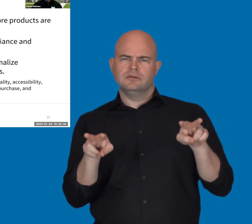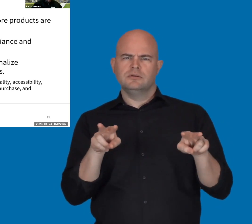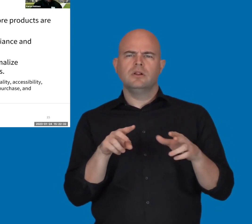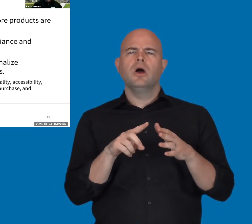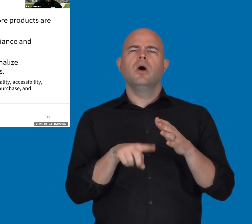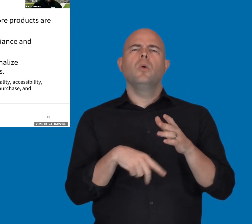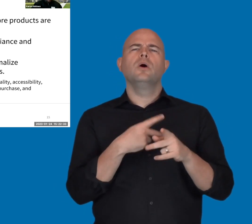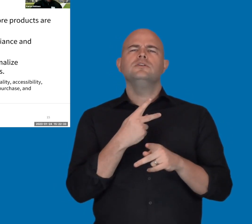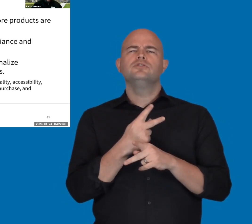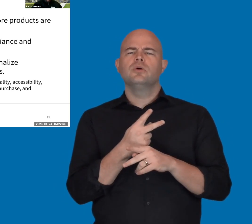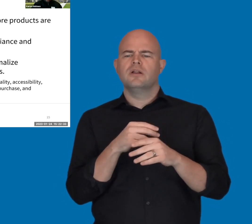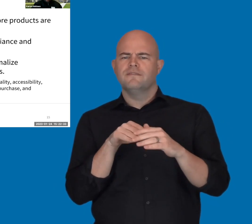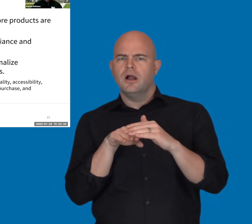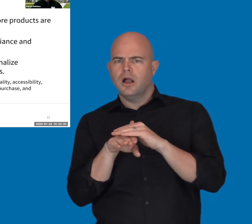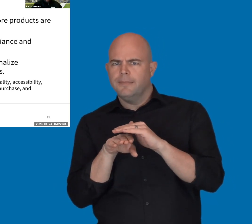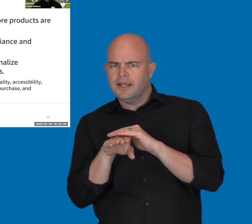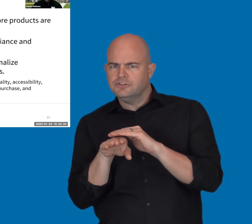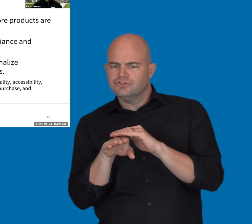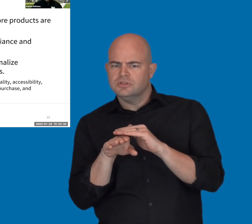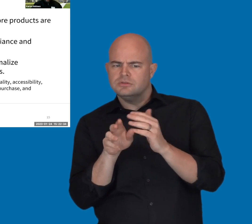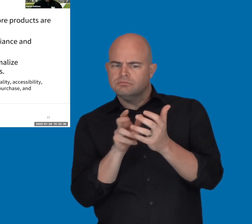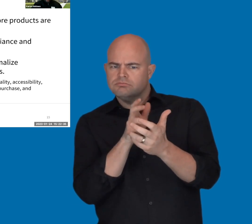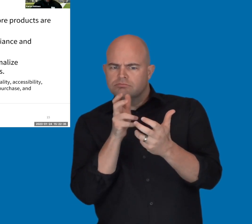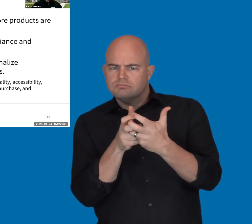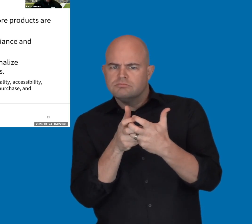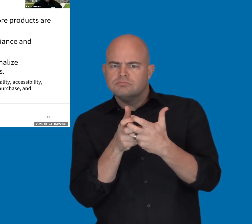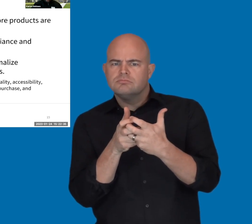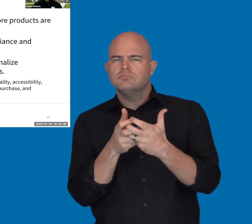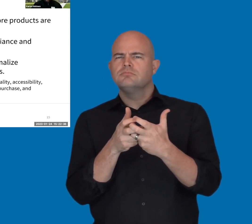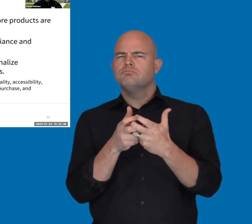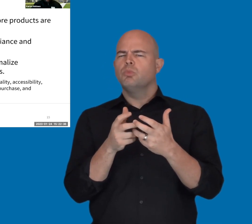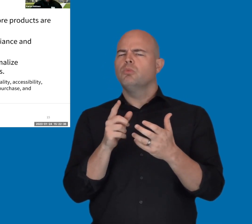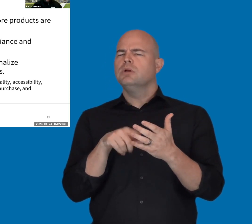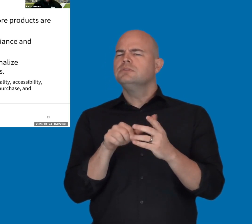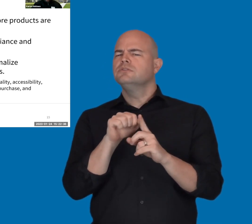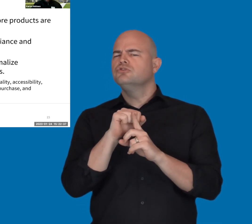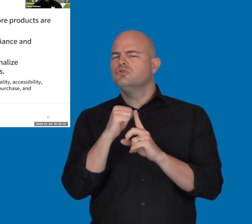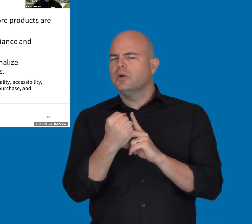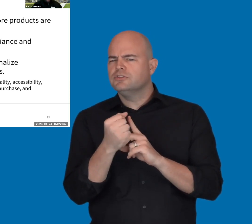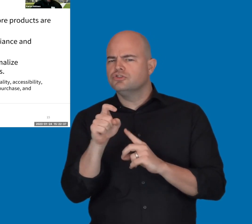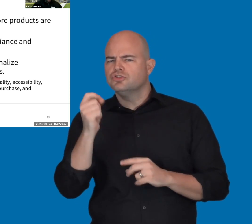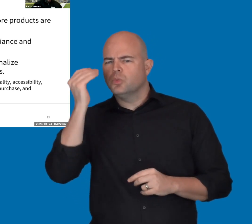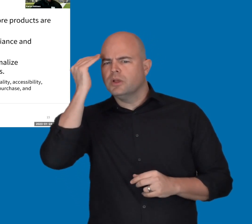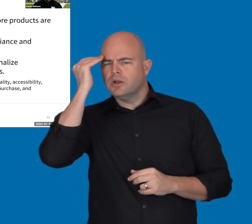And not just student's with disabilities, but all students, students maybe who might not have the technology